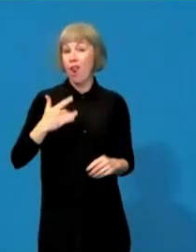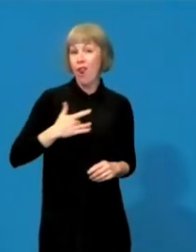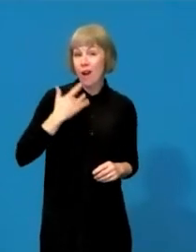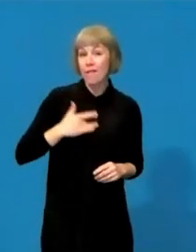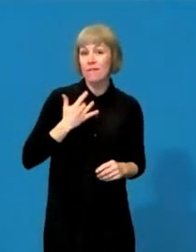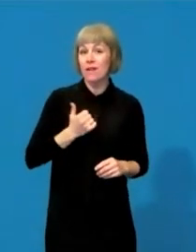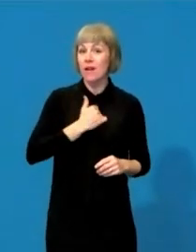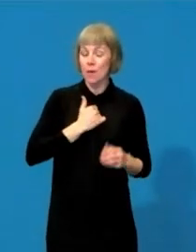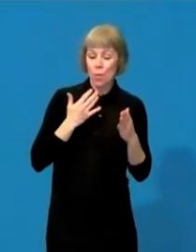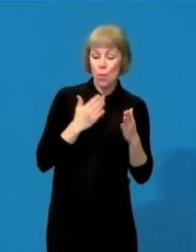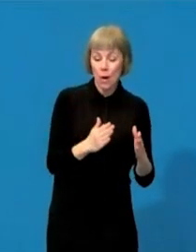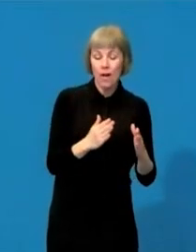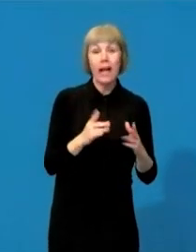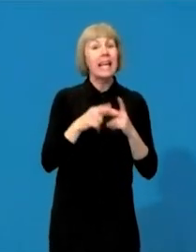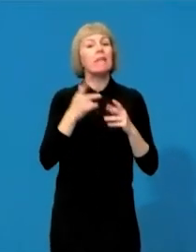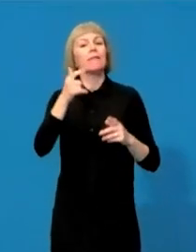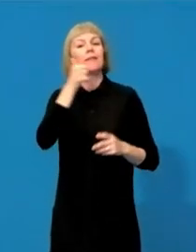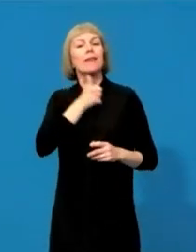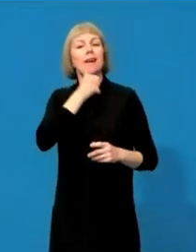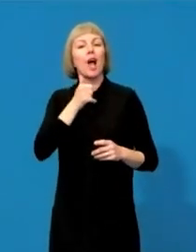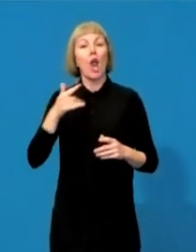know. If we switched lives, I think they might.